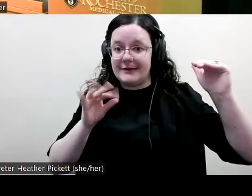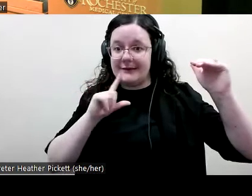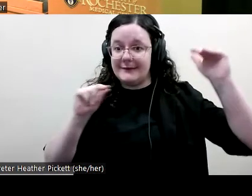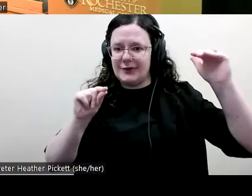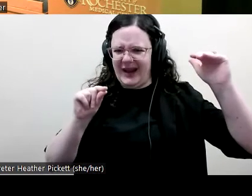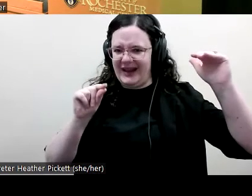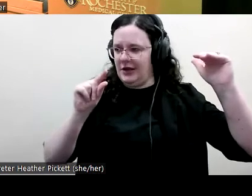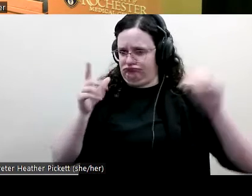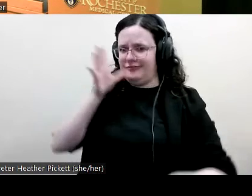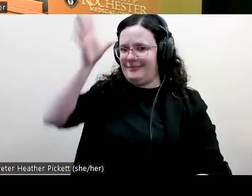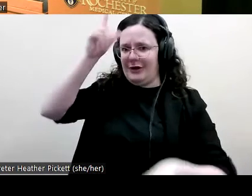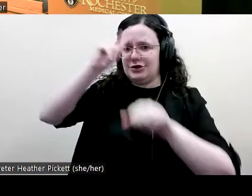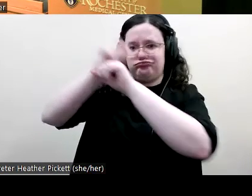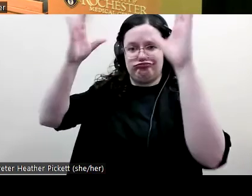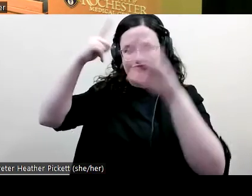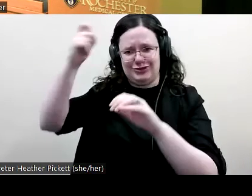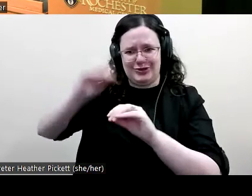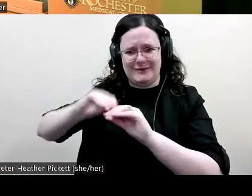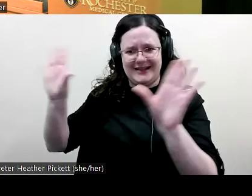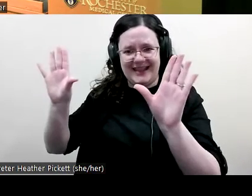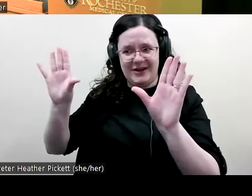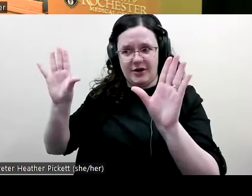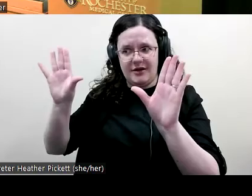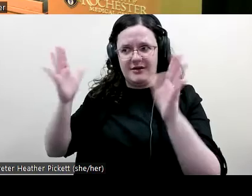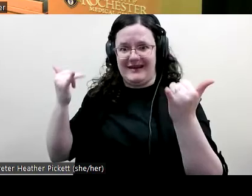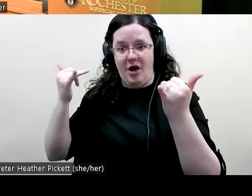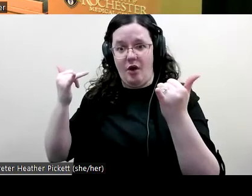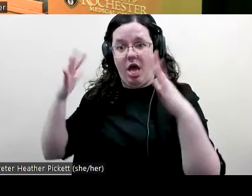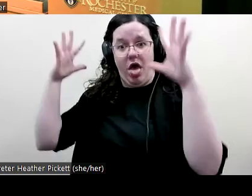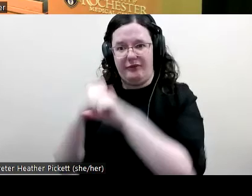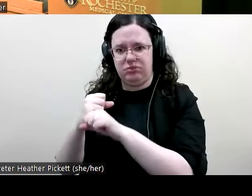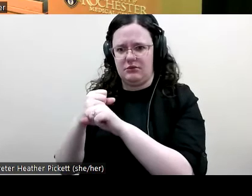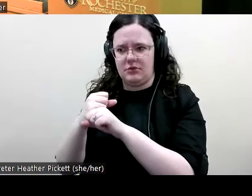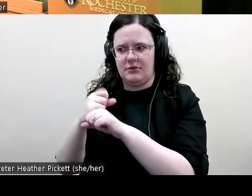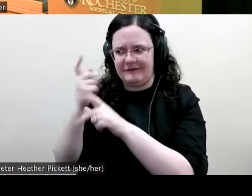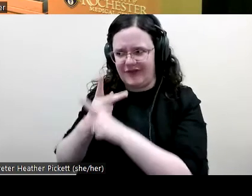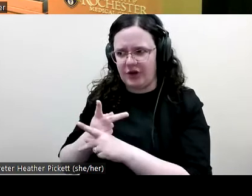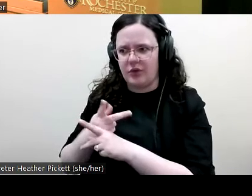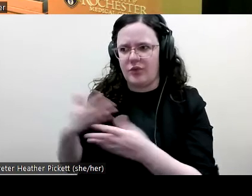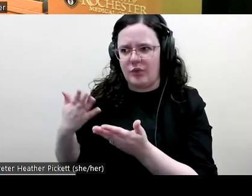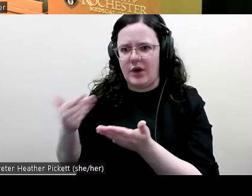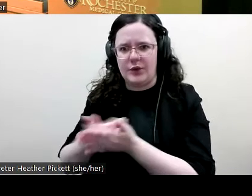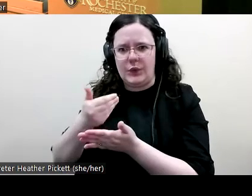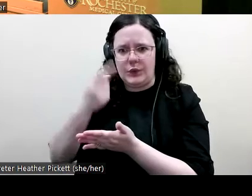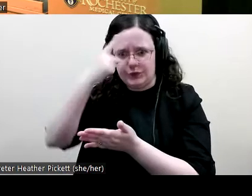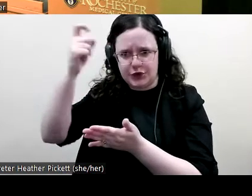have to figure out like what's that new dream going to be there's a huge financial burden